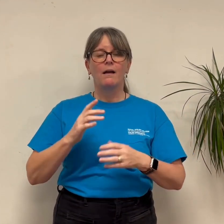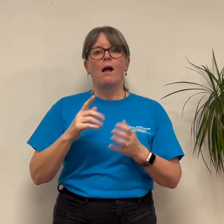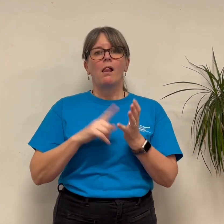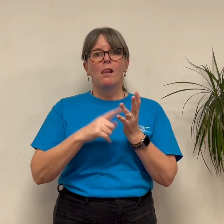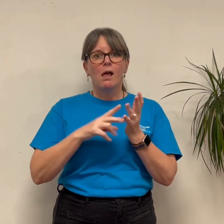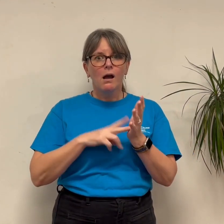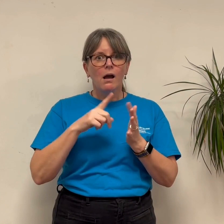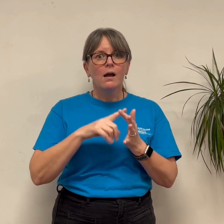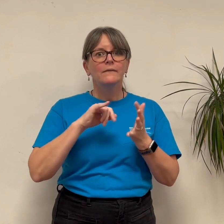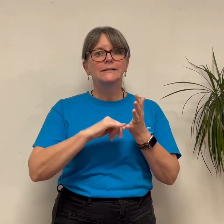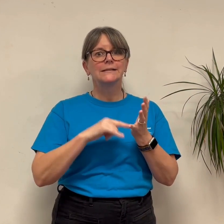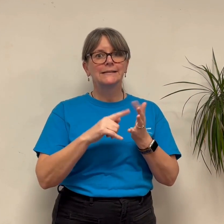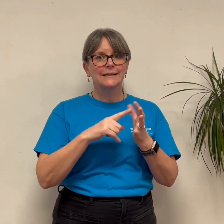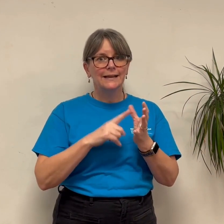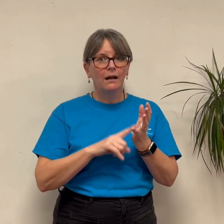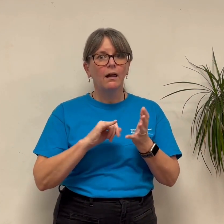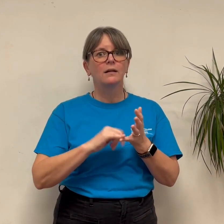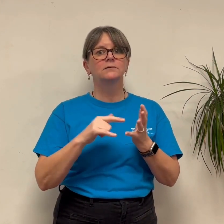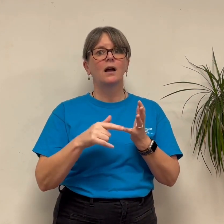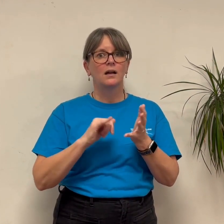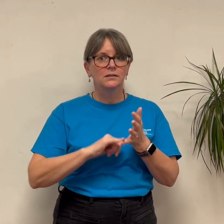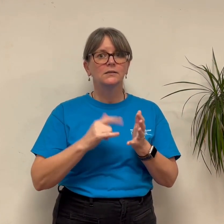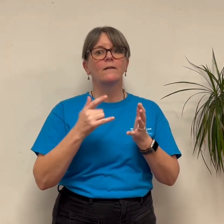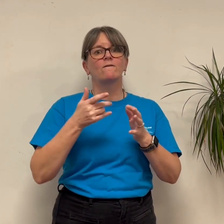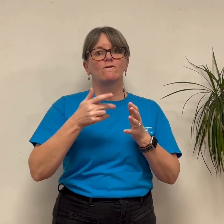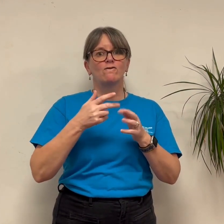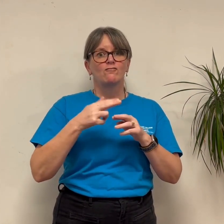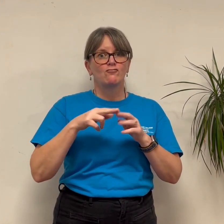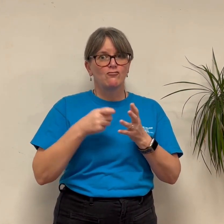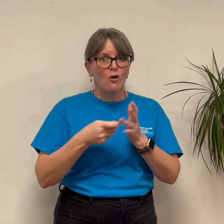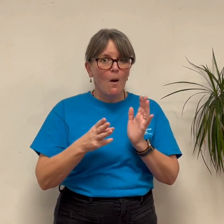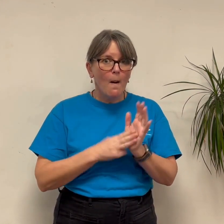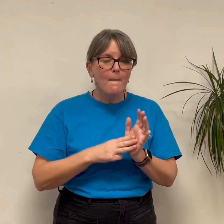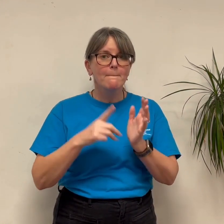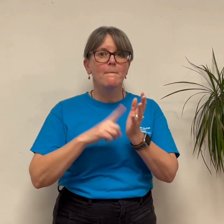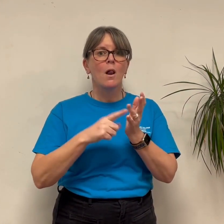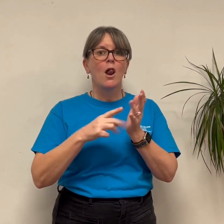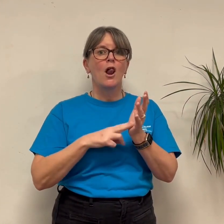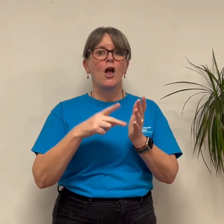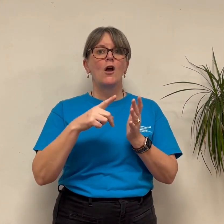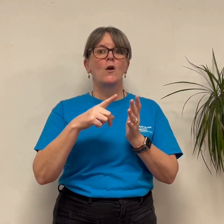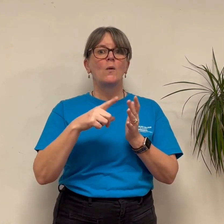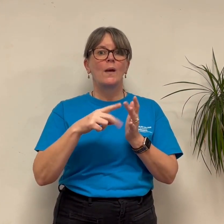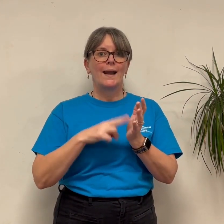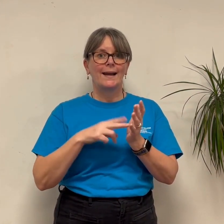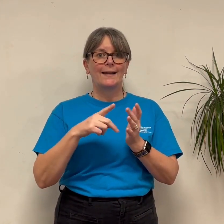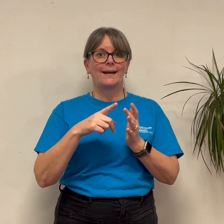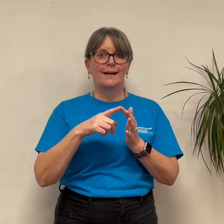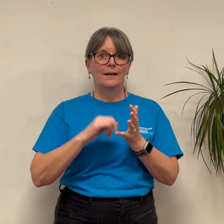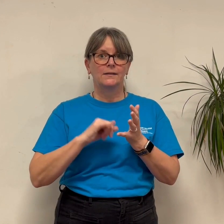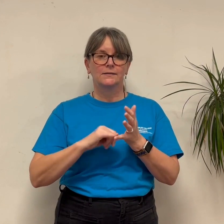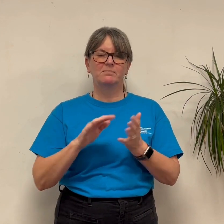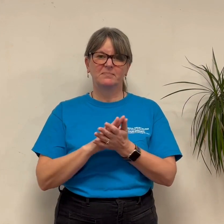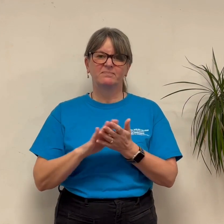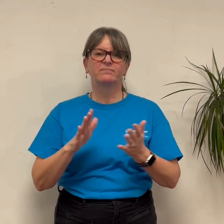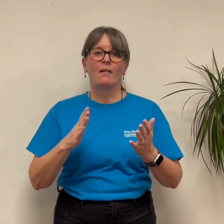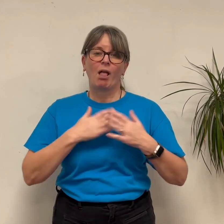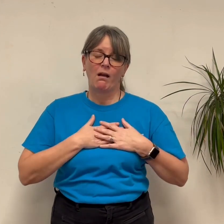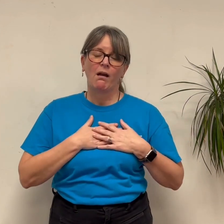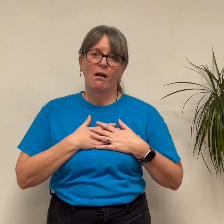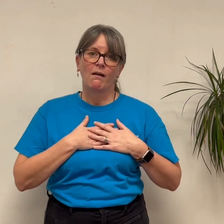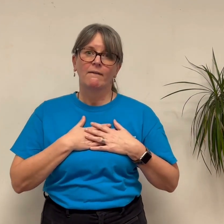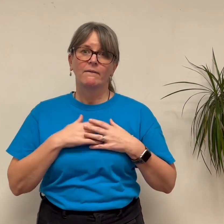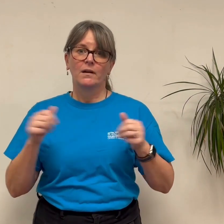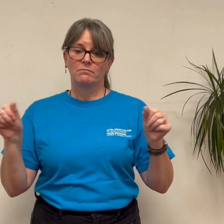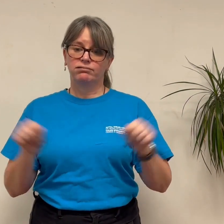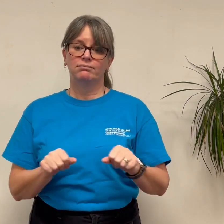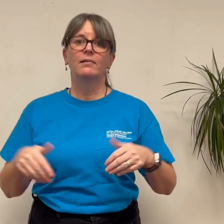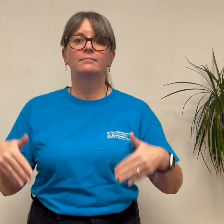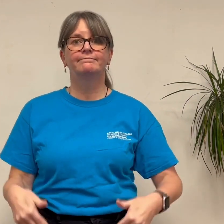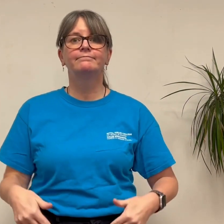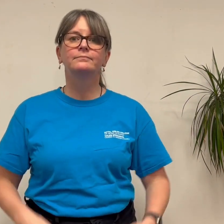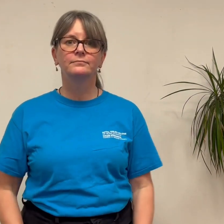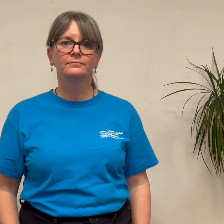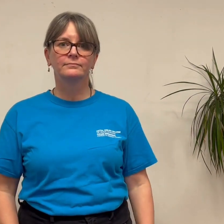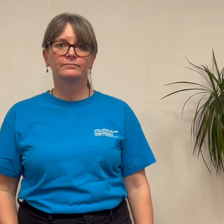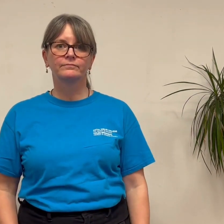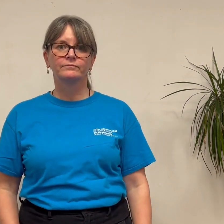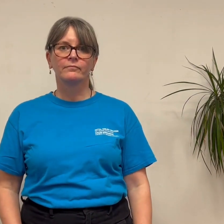Love Steals Us From Loneliness